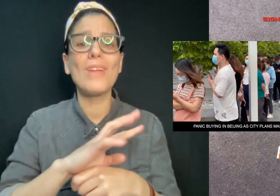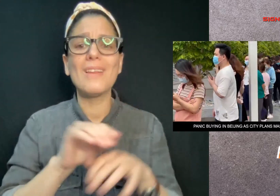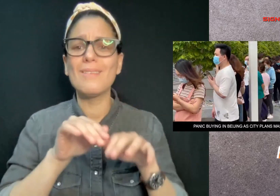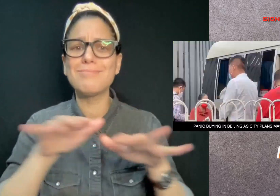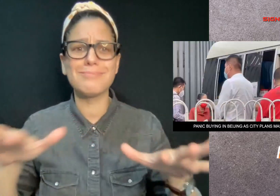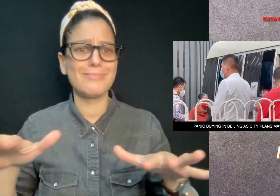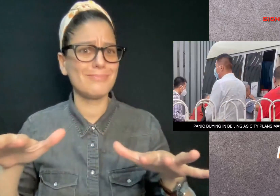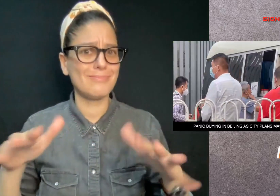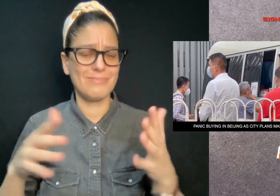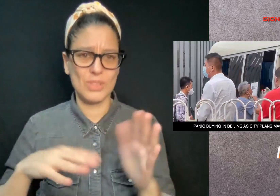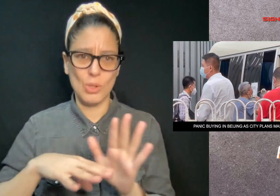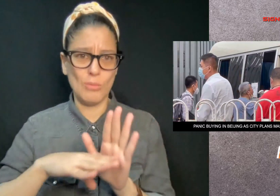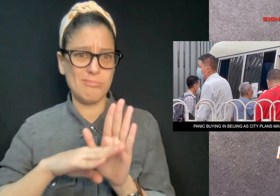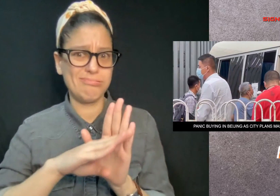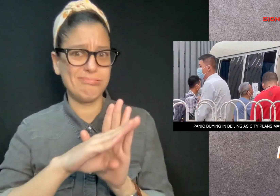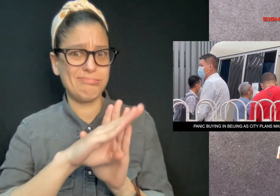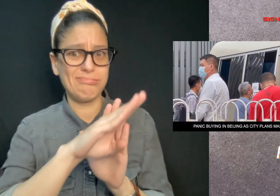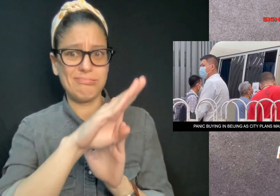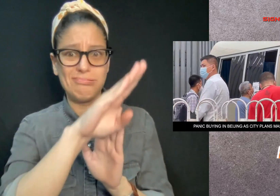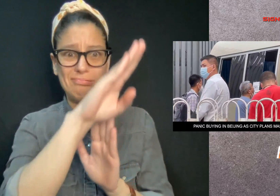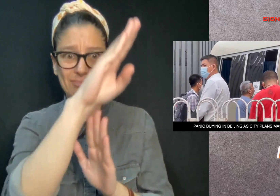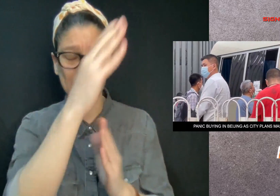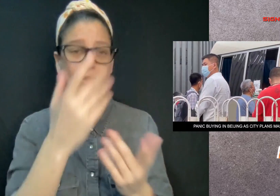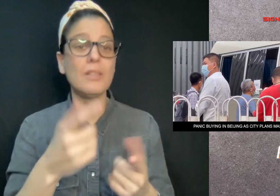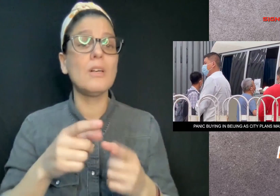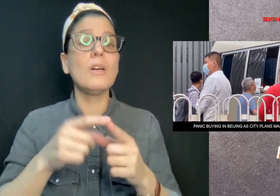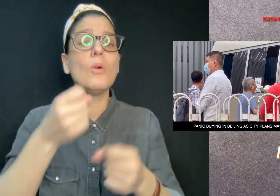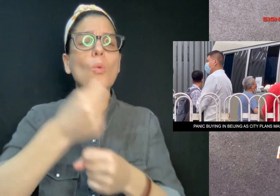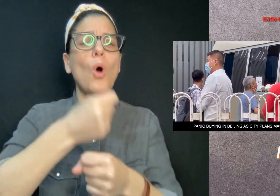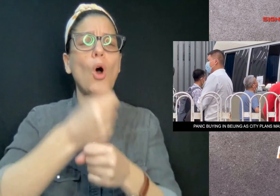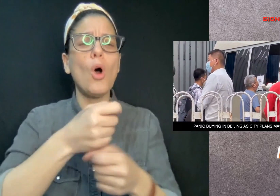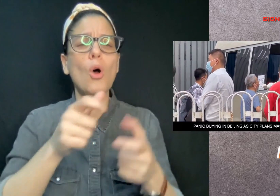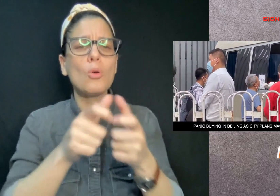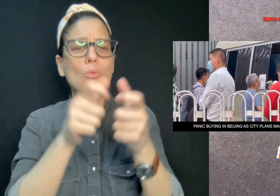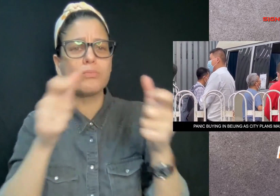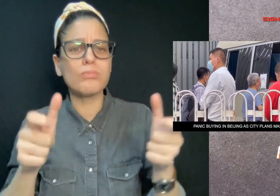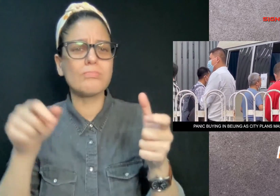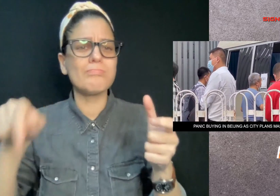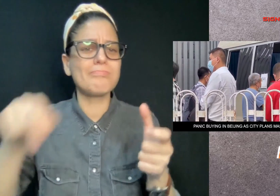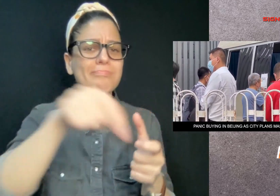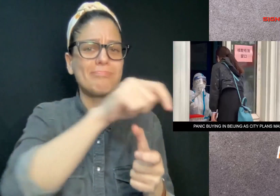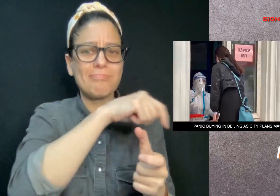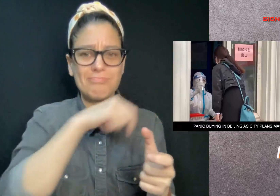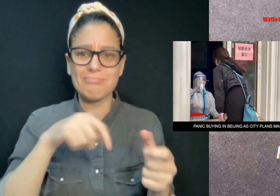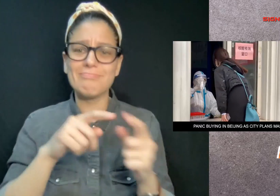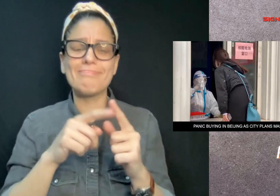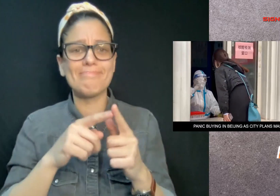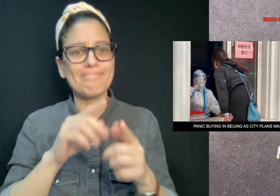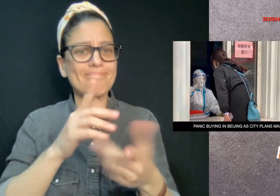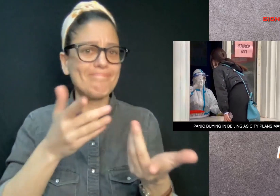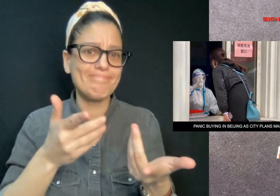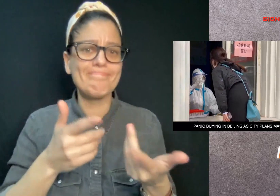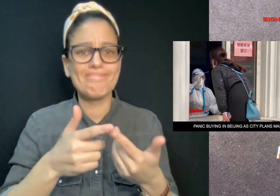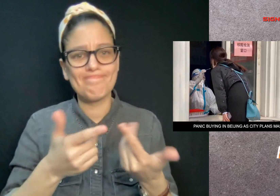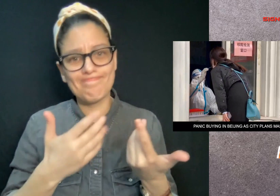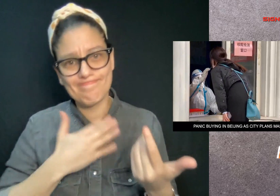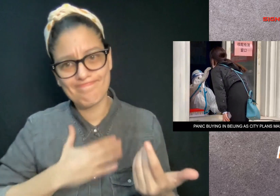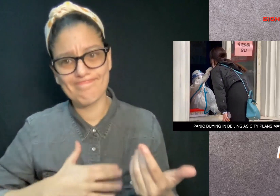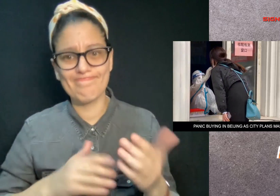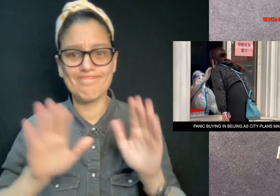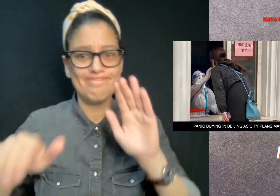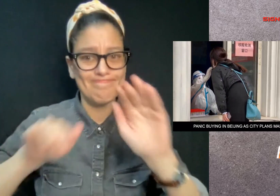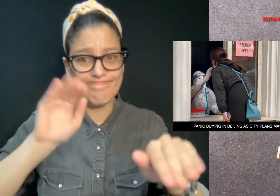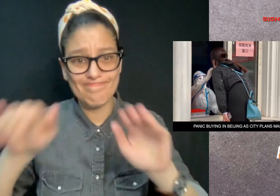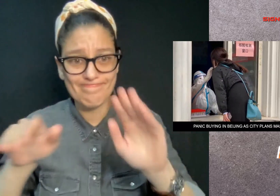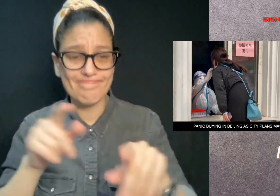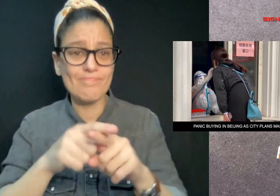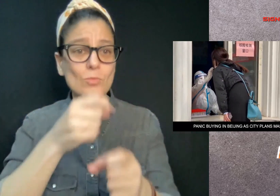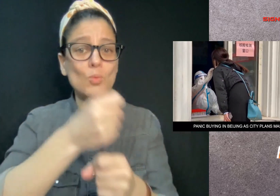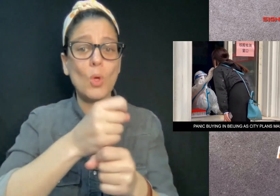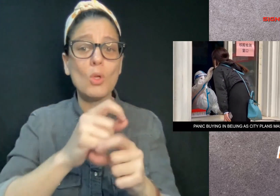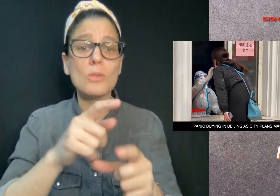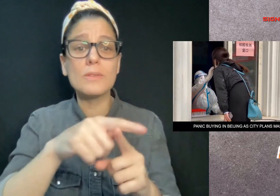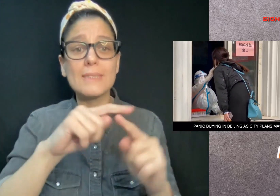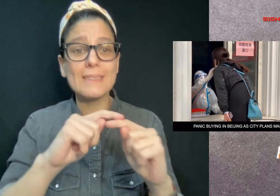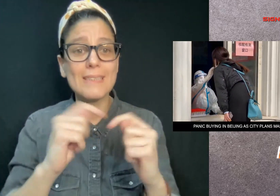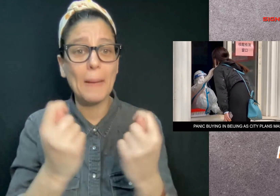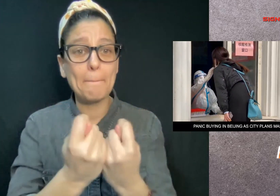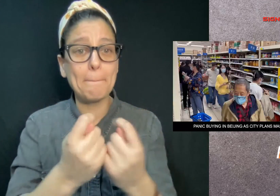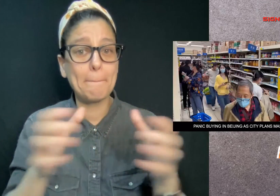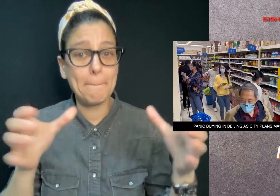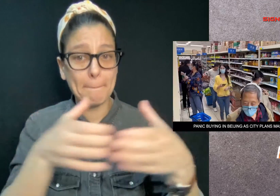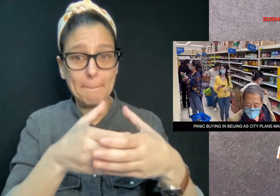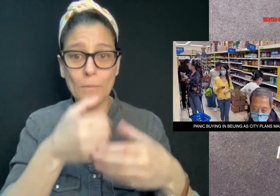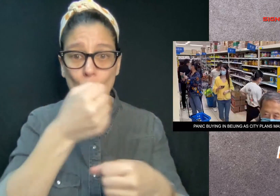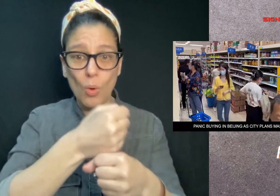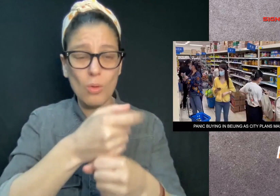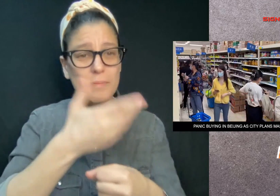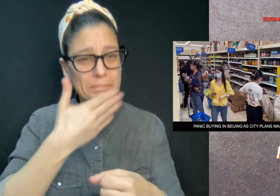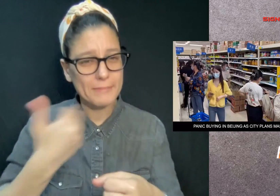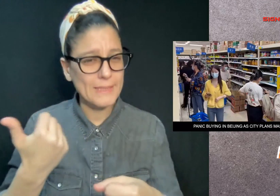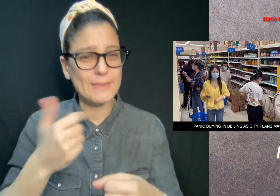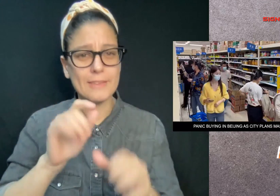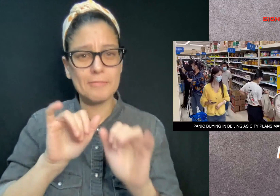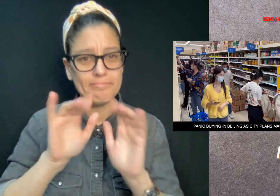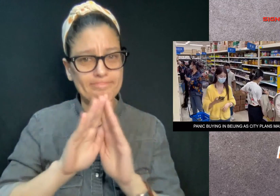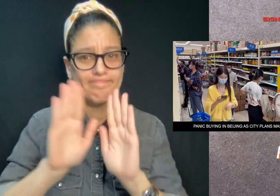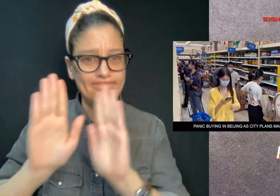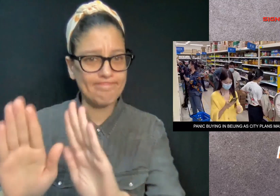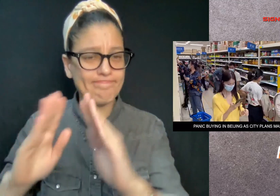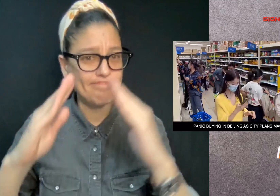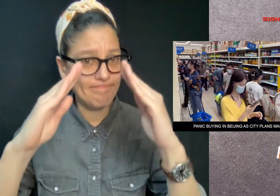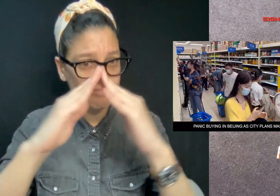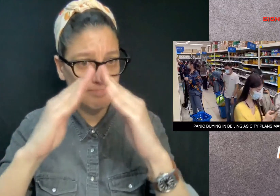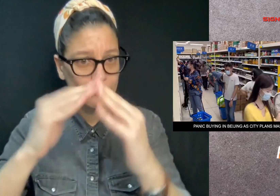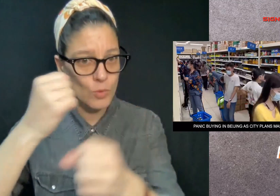covid cases are on the rise there and companies are being encouraged to ask their staff to